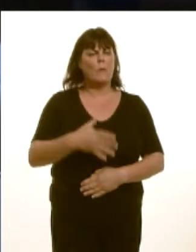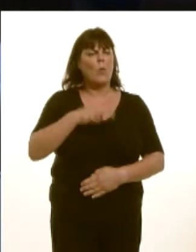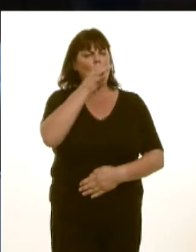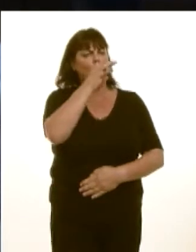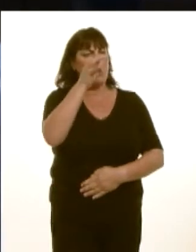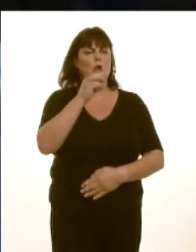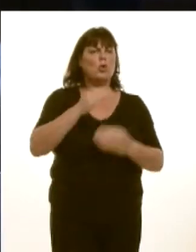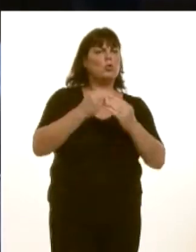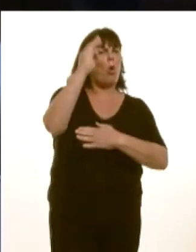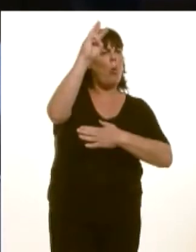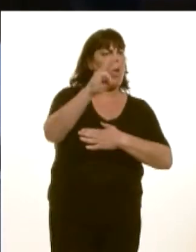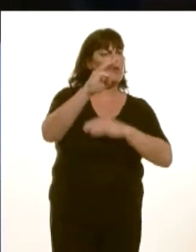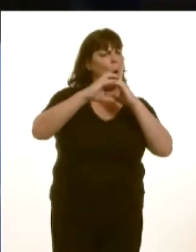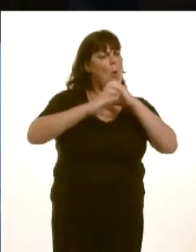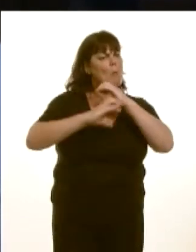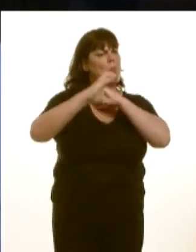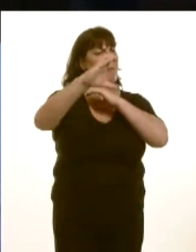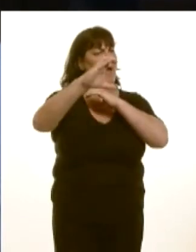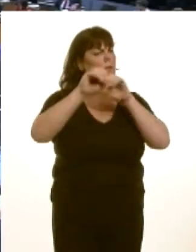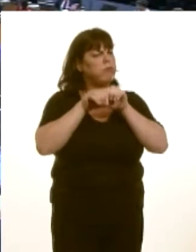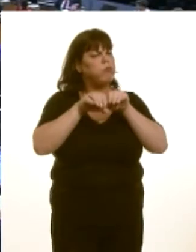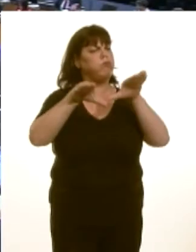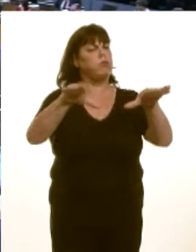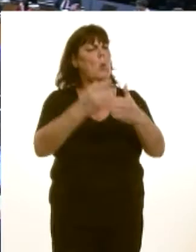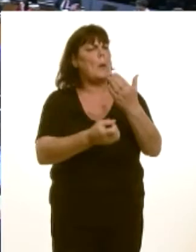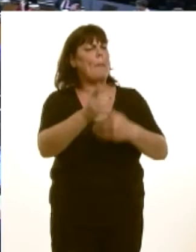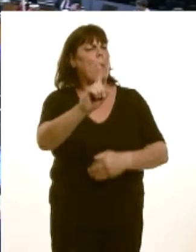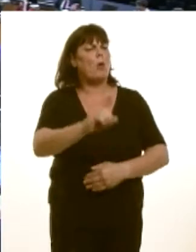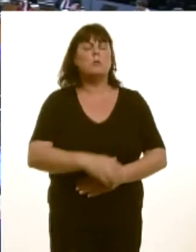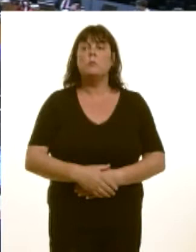OAQ(4)1863(FM) Carwyn Jones: Good progress is being made with the roll-out of superfast broadband.